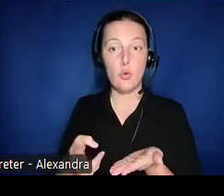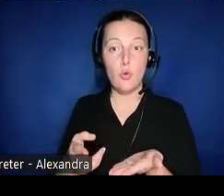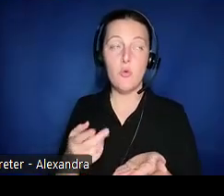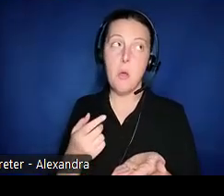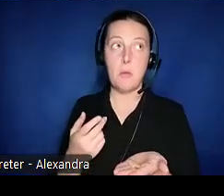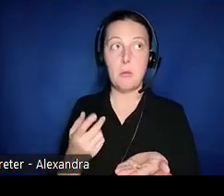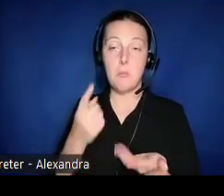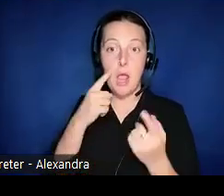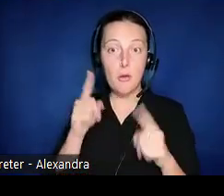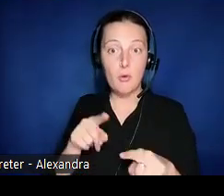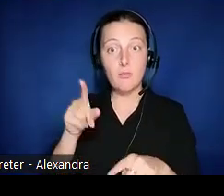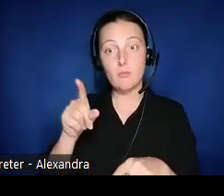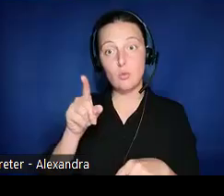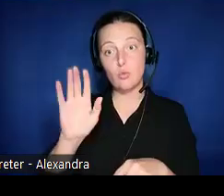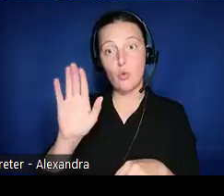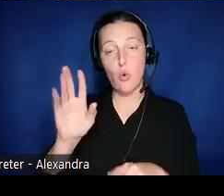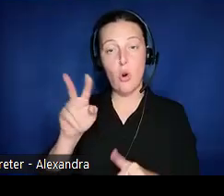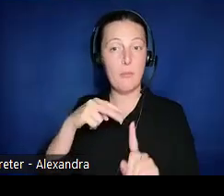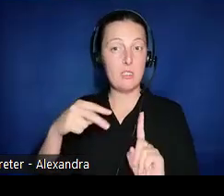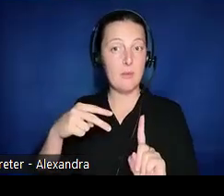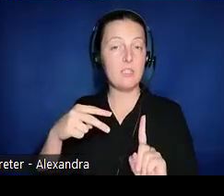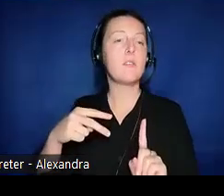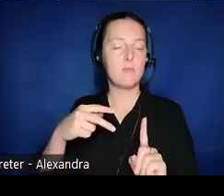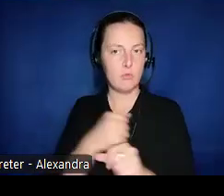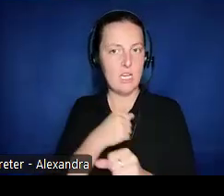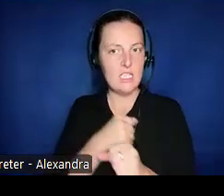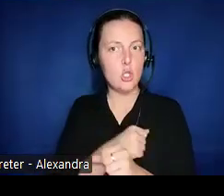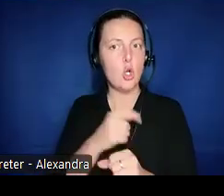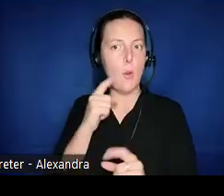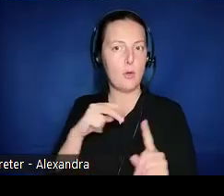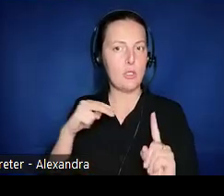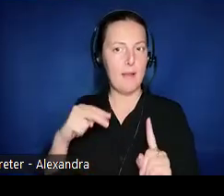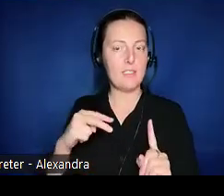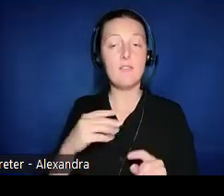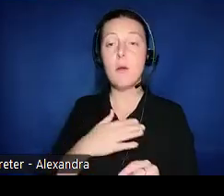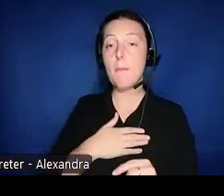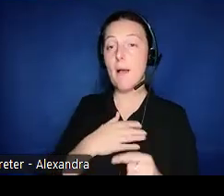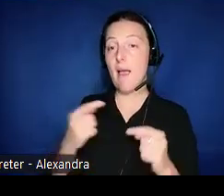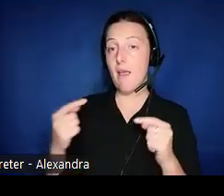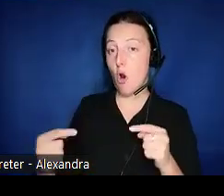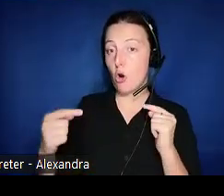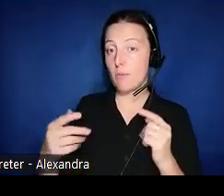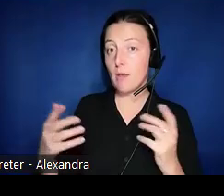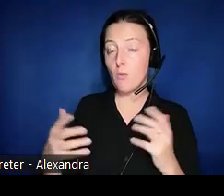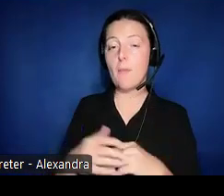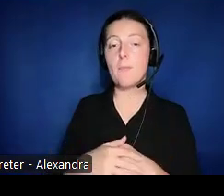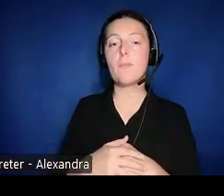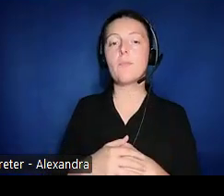at it from a statistical perspective. Um, and my argument is that what really drives human